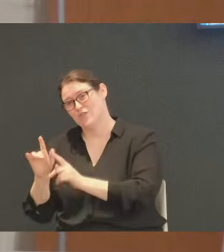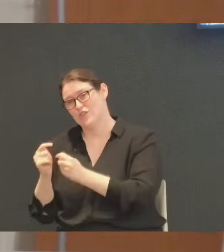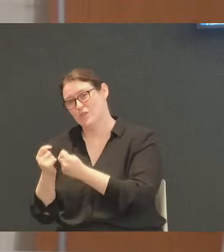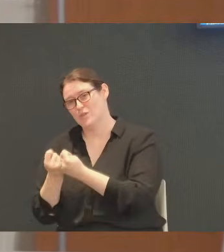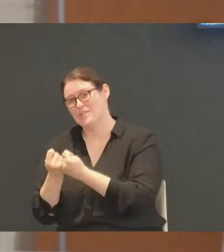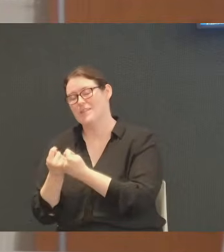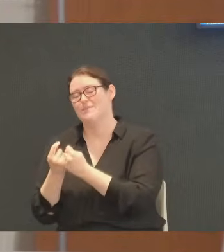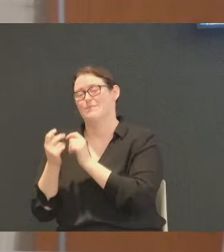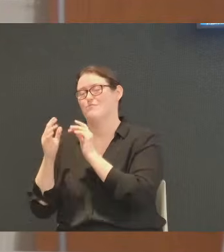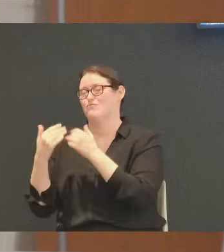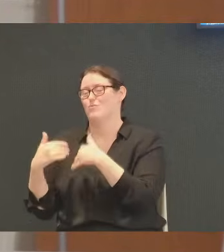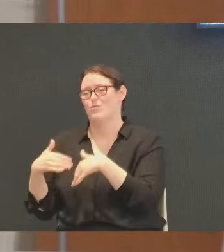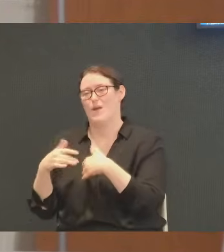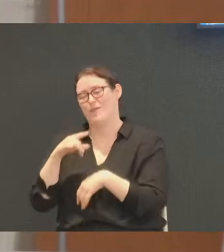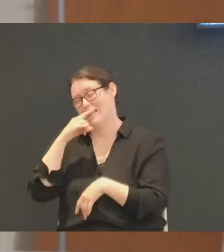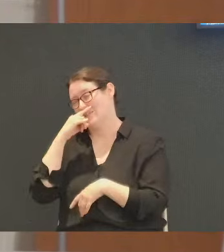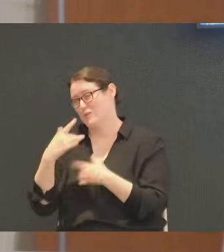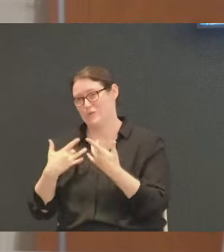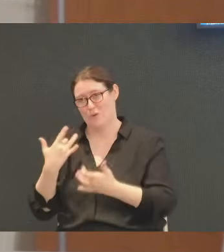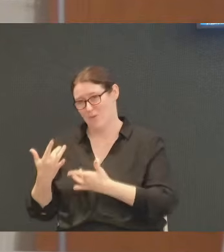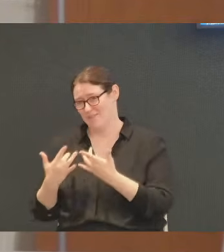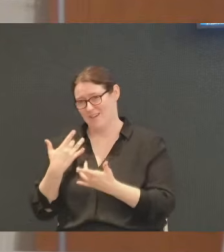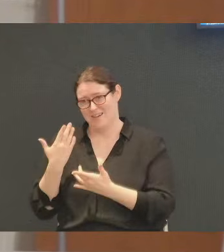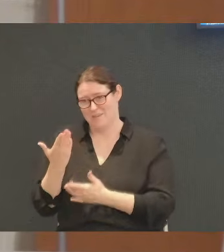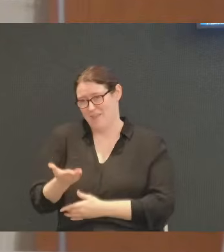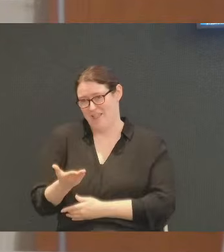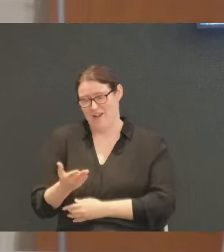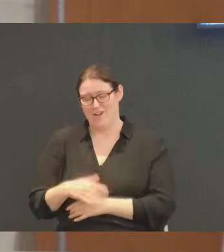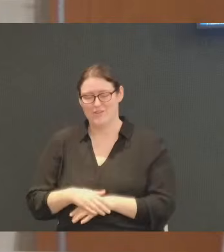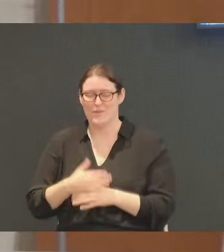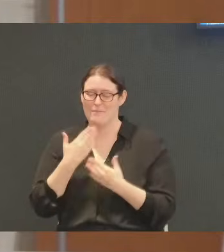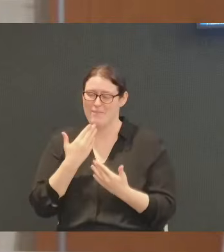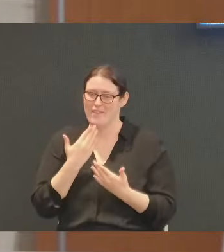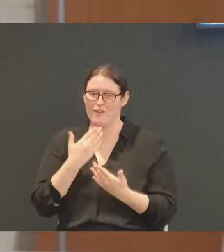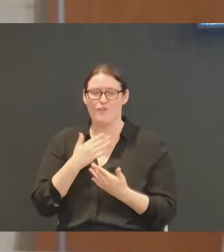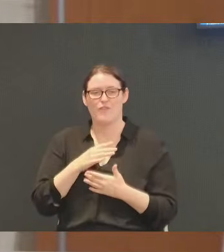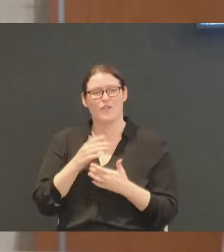the kids were pretty excited about being there. So, um, thankful for, um, all the trouble that